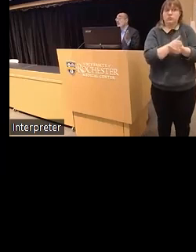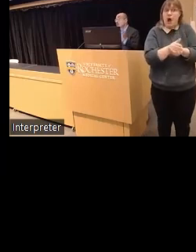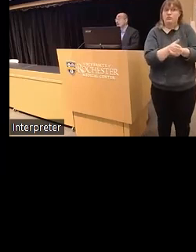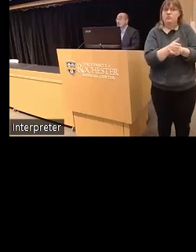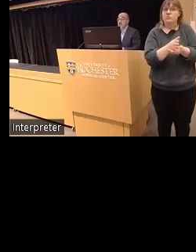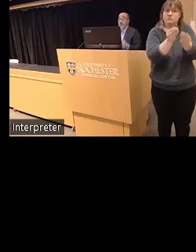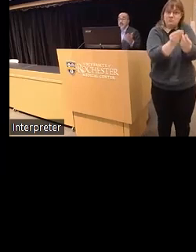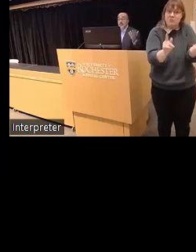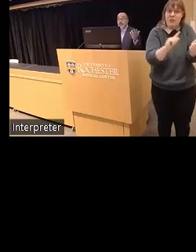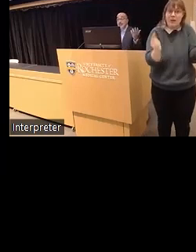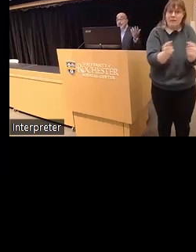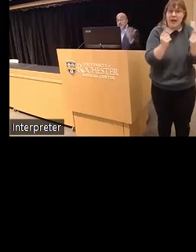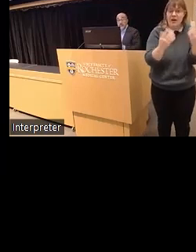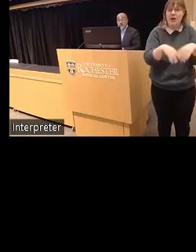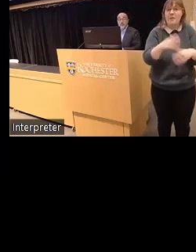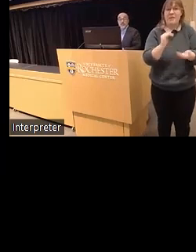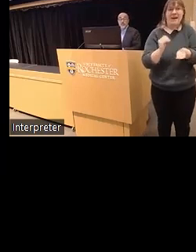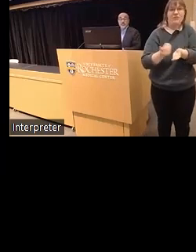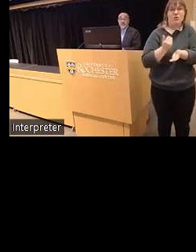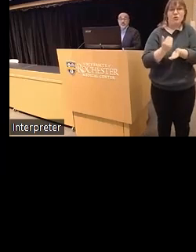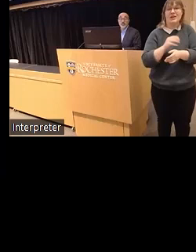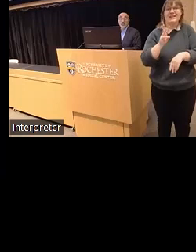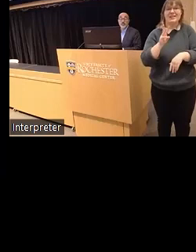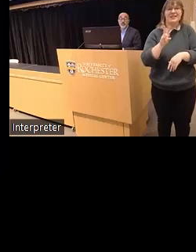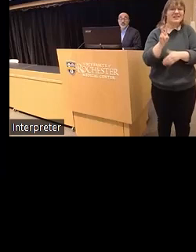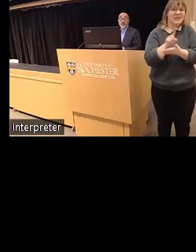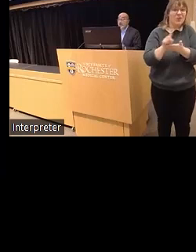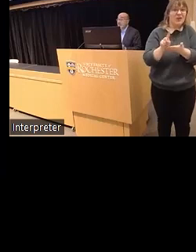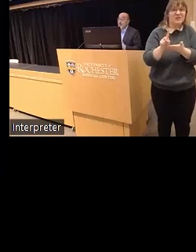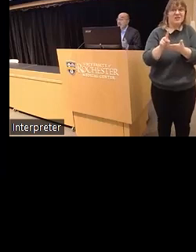a new hot disc you know who are still you know six or seven weeks out from the the vent where they